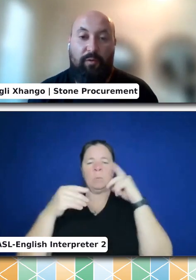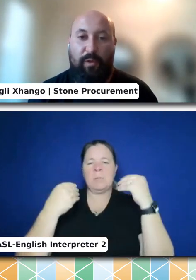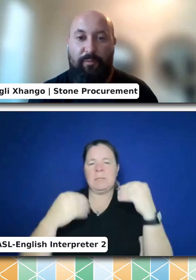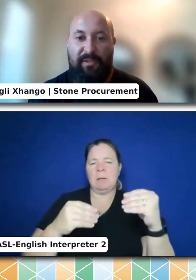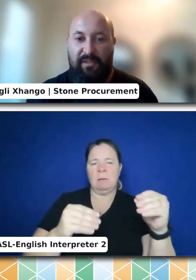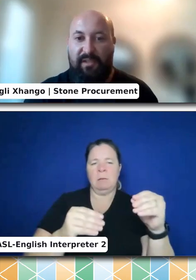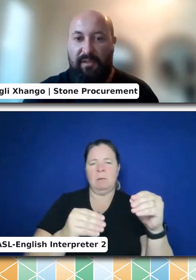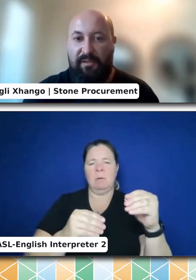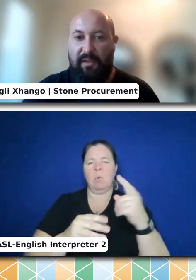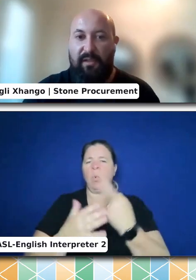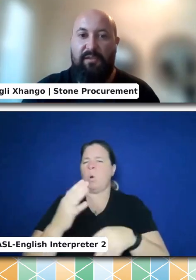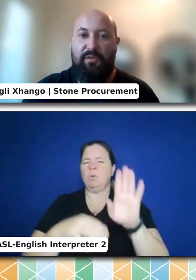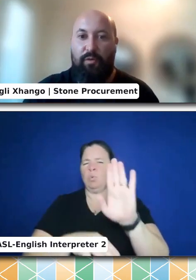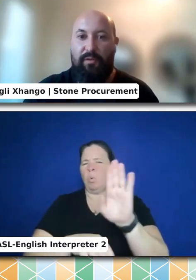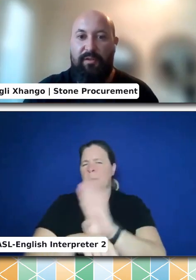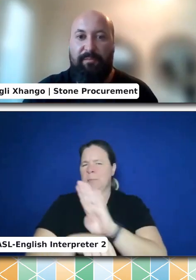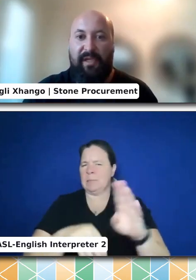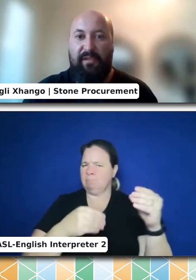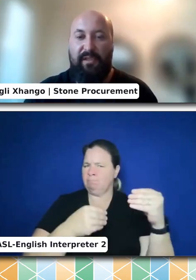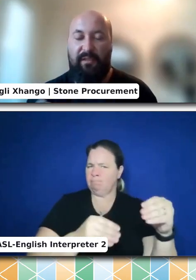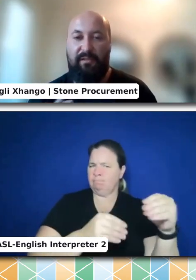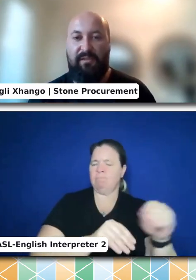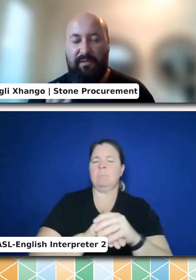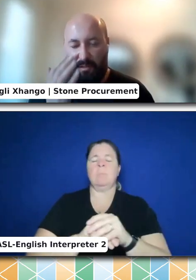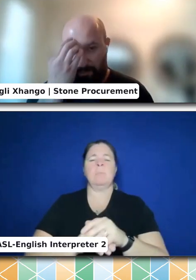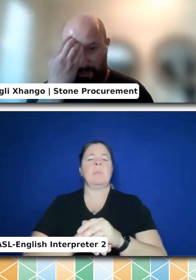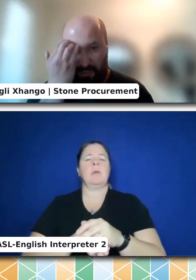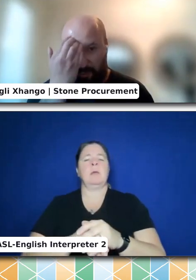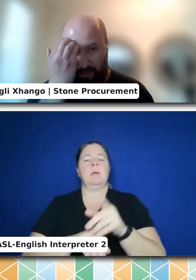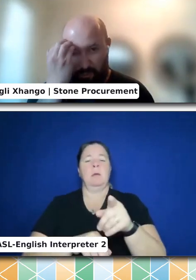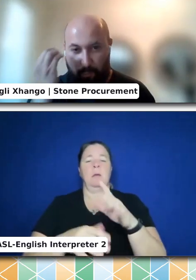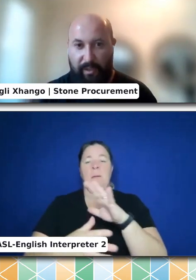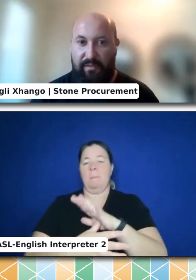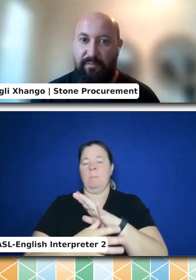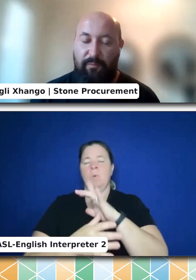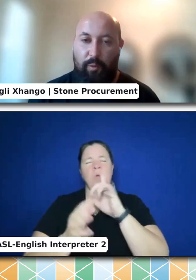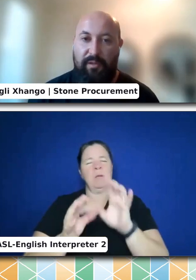Or what your business sells. So, their main thing… this is a pretty critical point for.